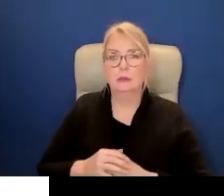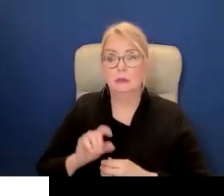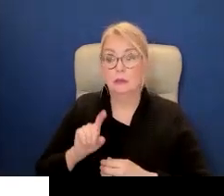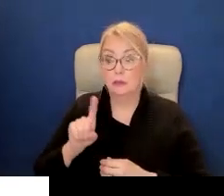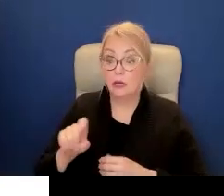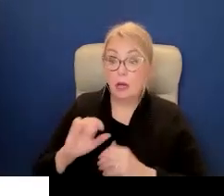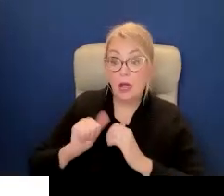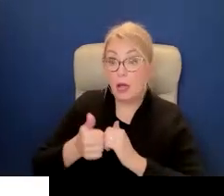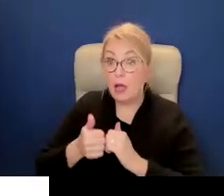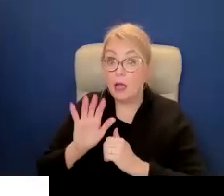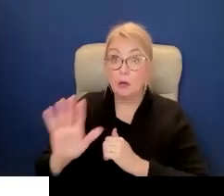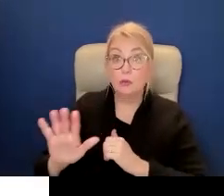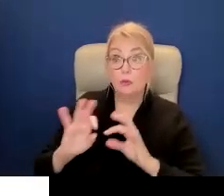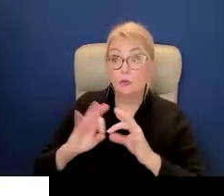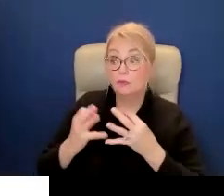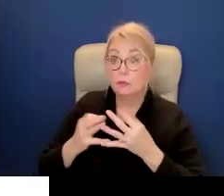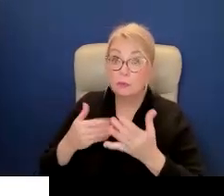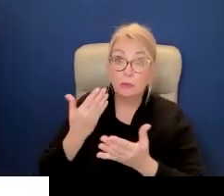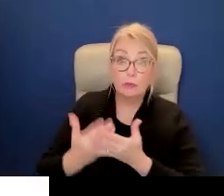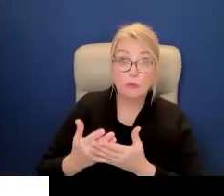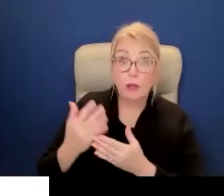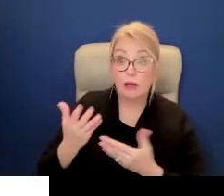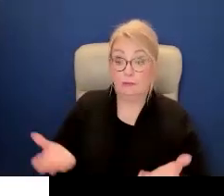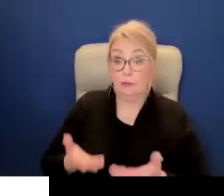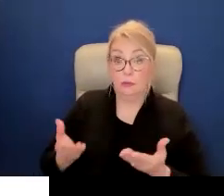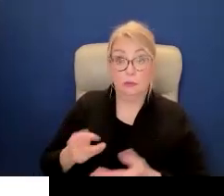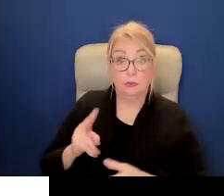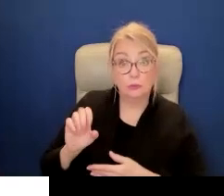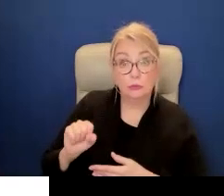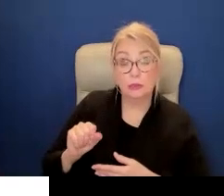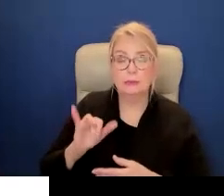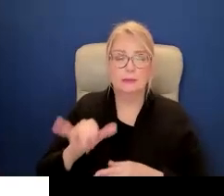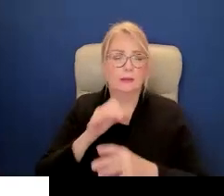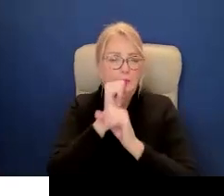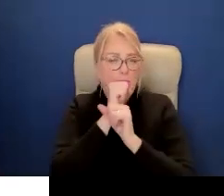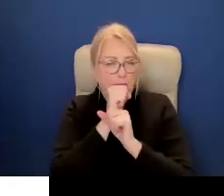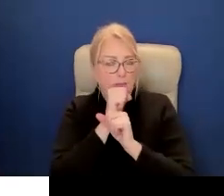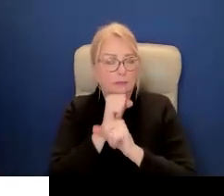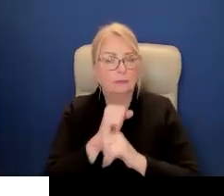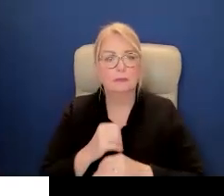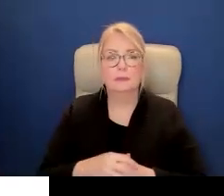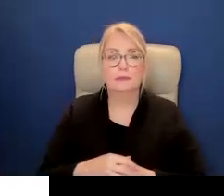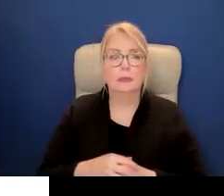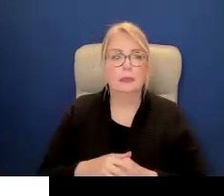you know, that's kept confidential normally in a consultation setting. But we don't want to do this in front of others,